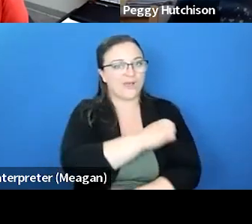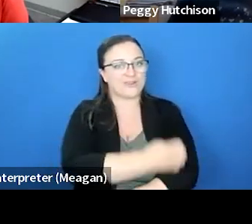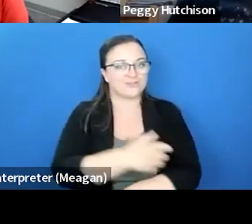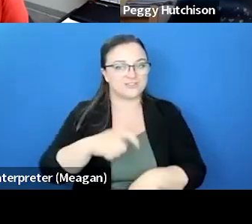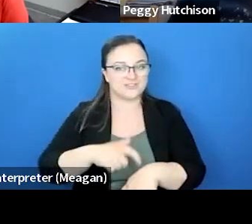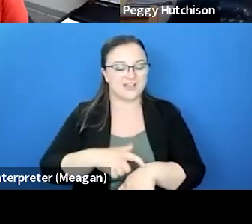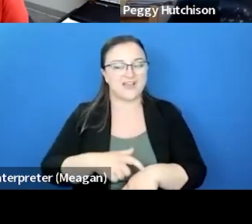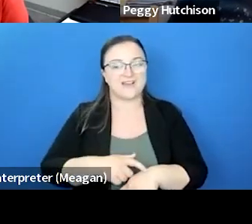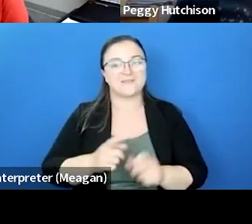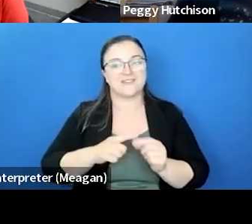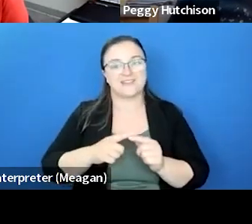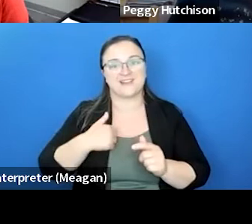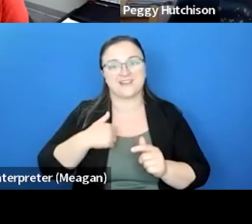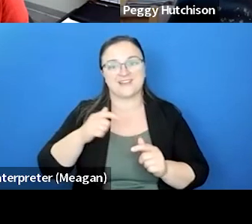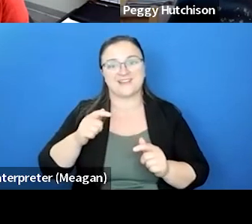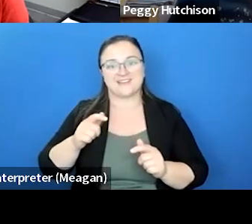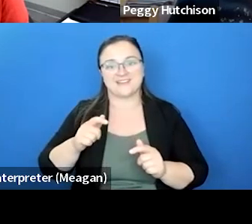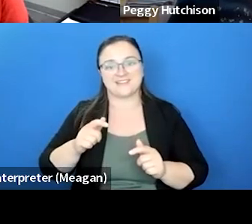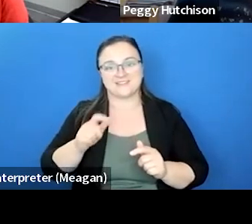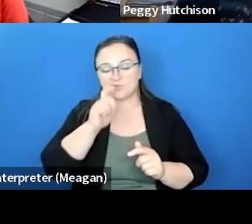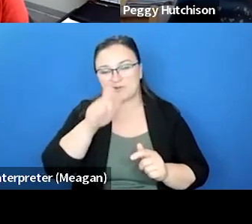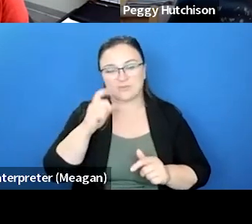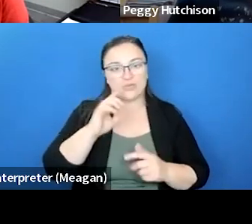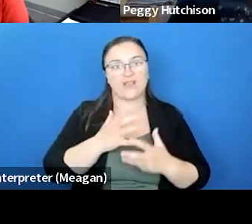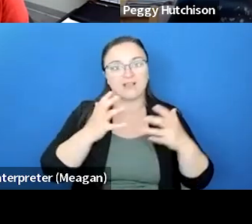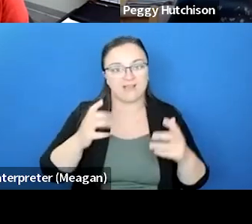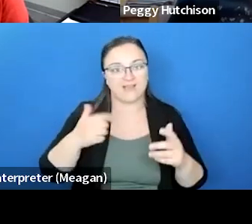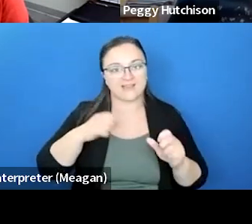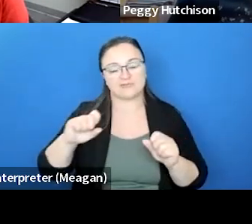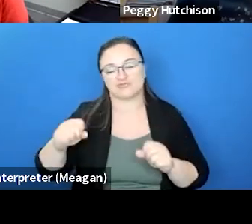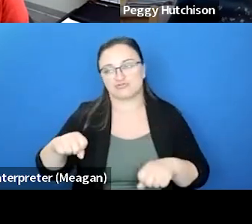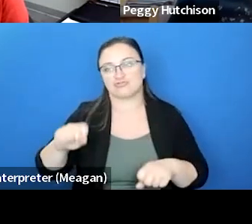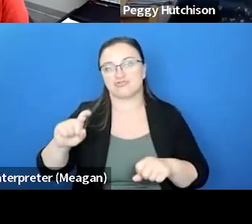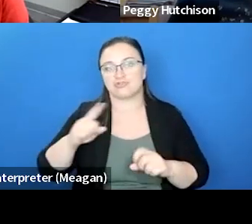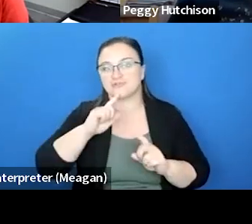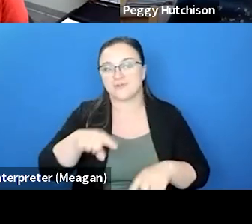I don't have to think a whole lot, I can respond. And everyone has a different rhythm.